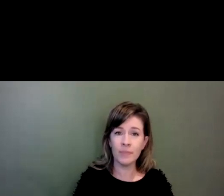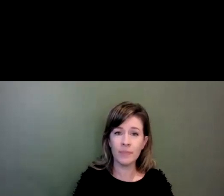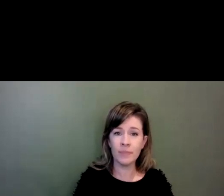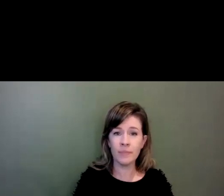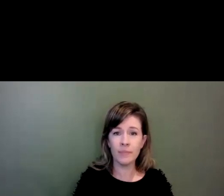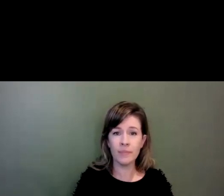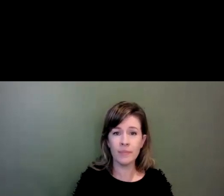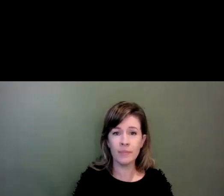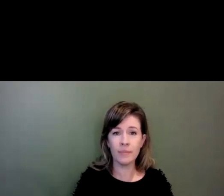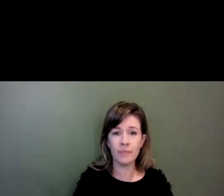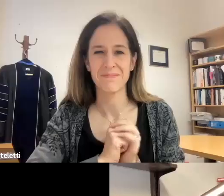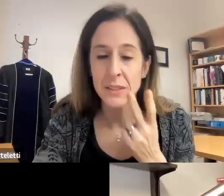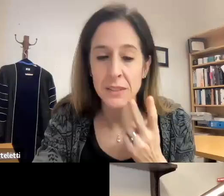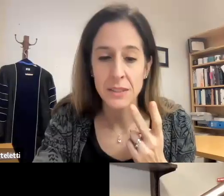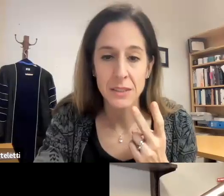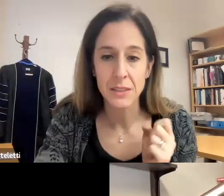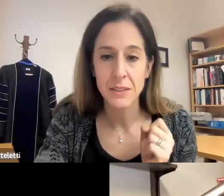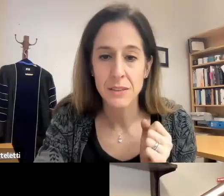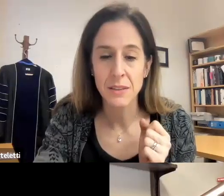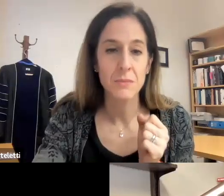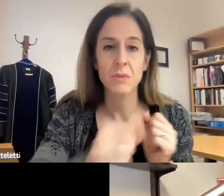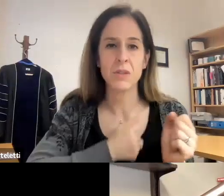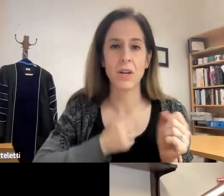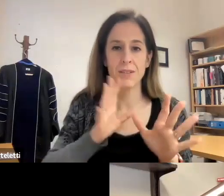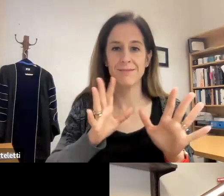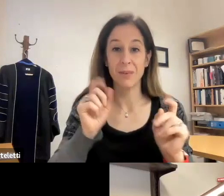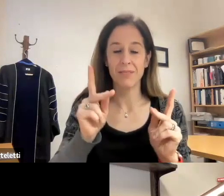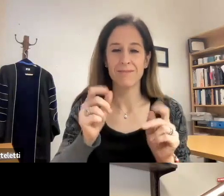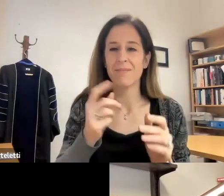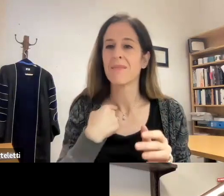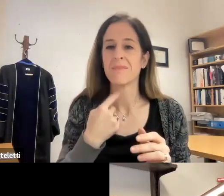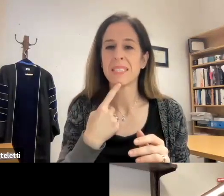» ILARIA BERTELETTI: Thank you so much. Does anybody else have a question for our